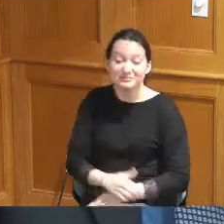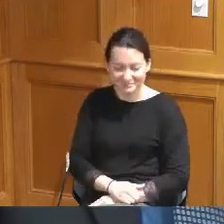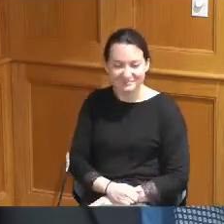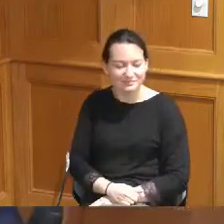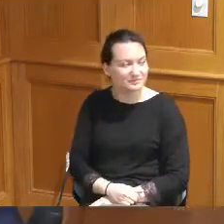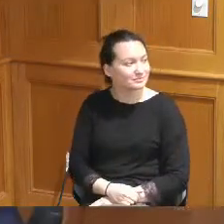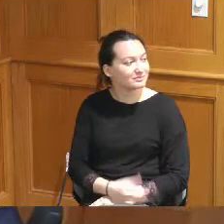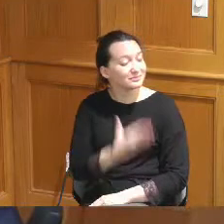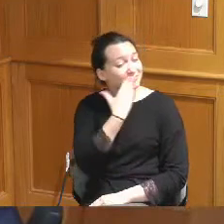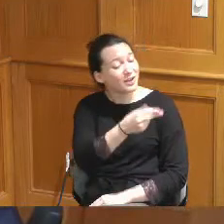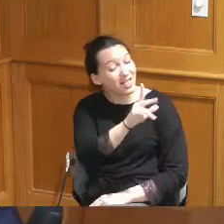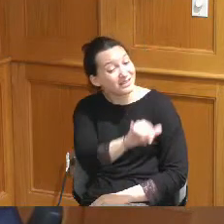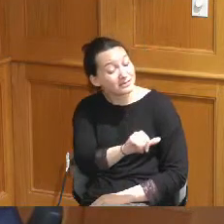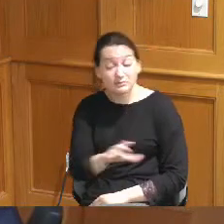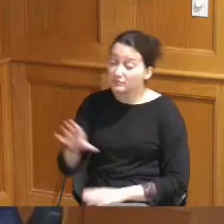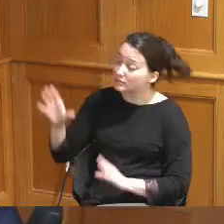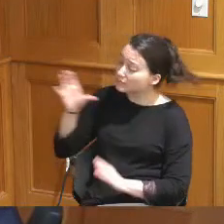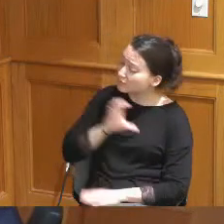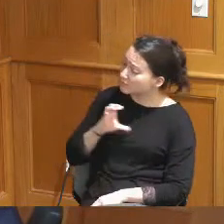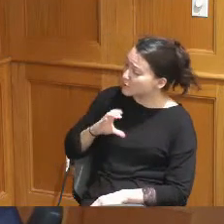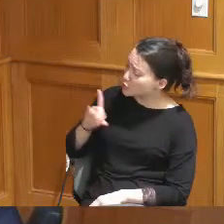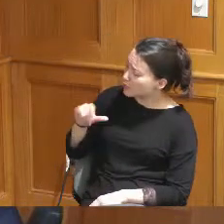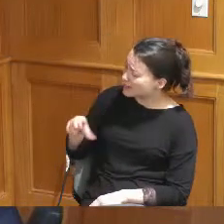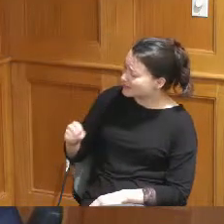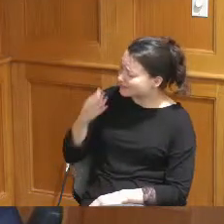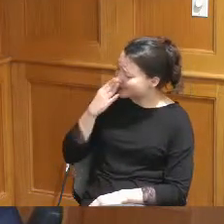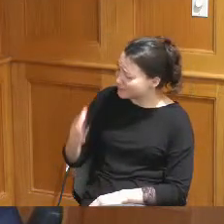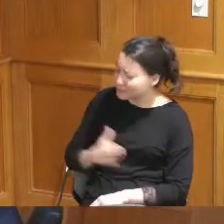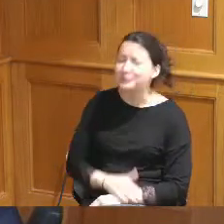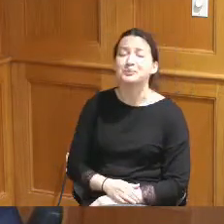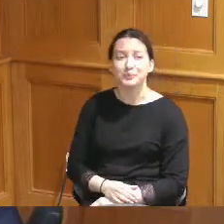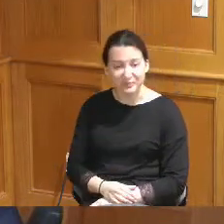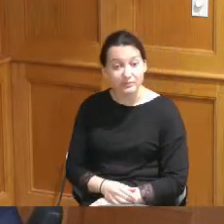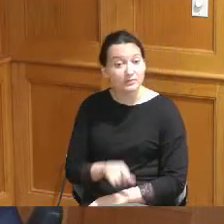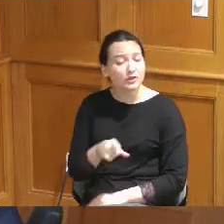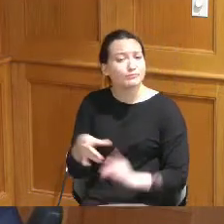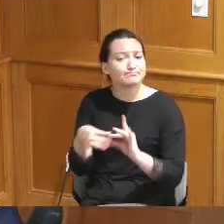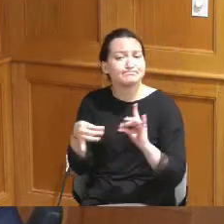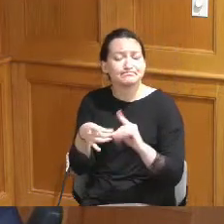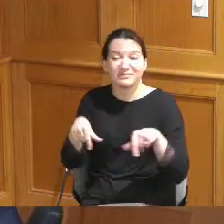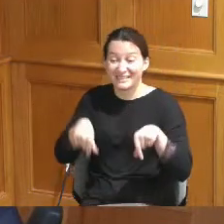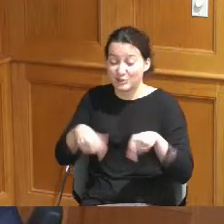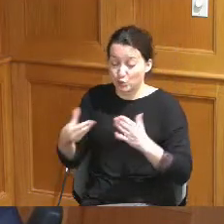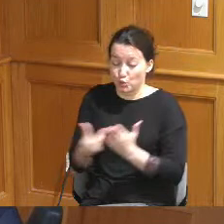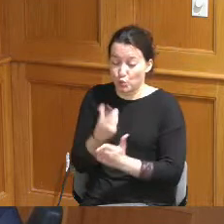Commissioner Dumas thank you so much so much as you were saying this is a new Grant I believe